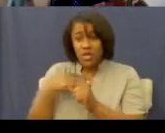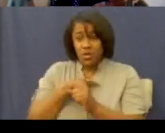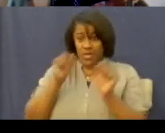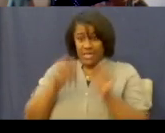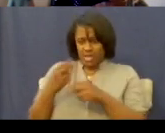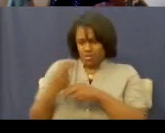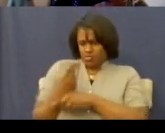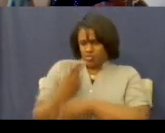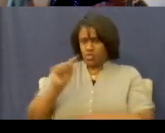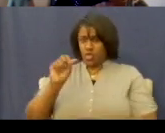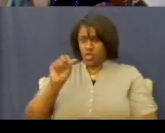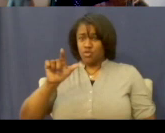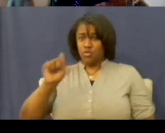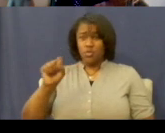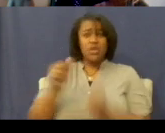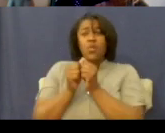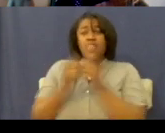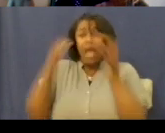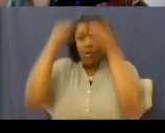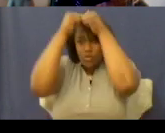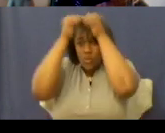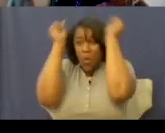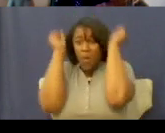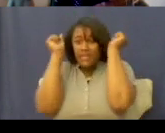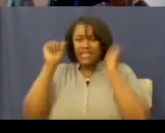We can tell right from the outside of their heads.